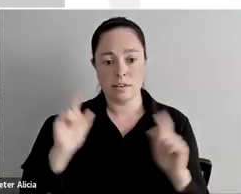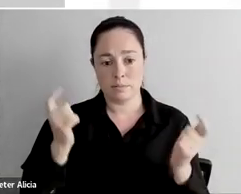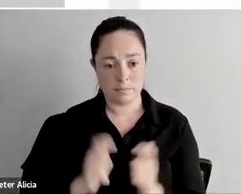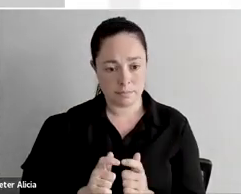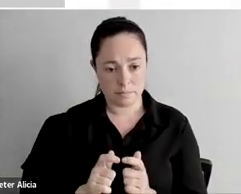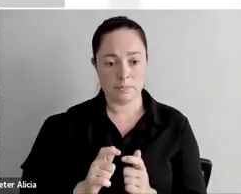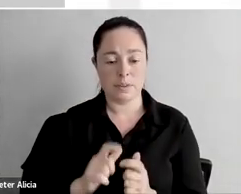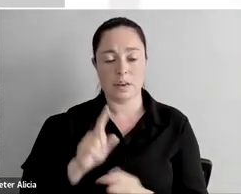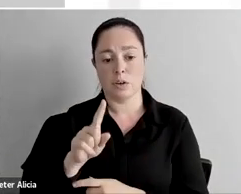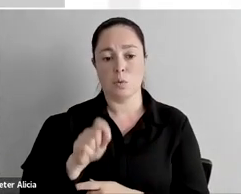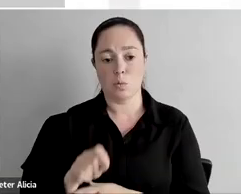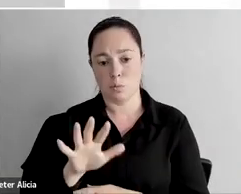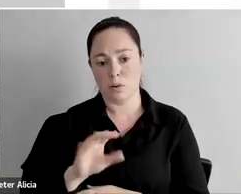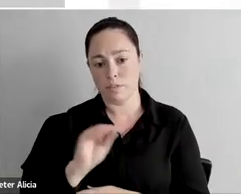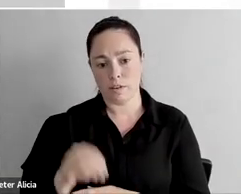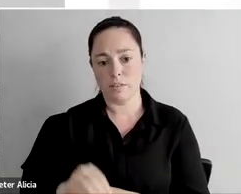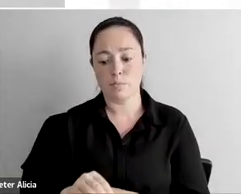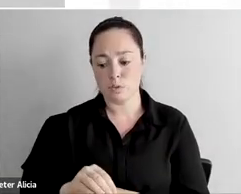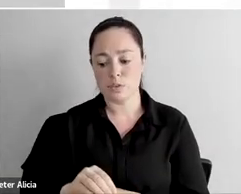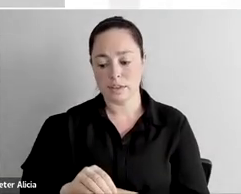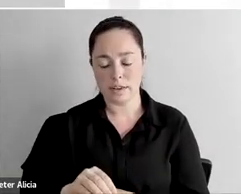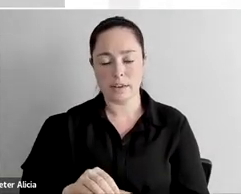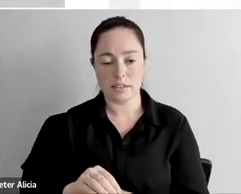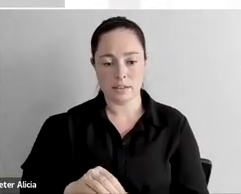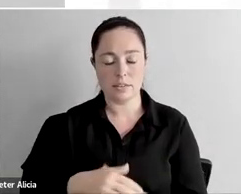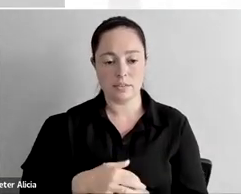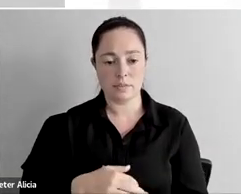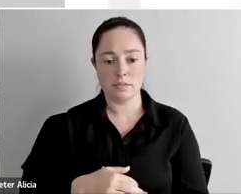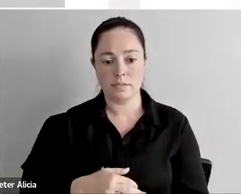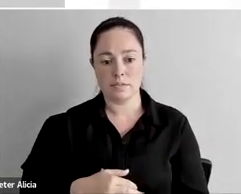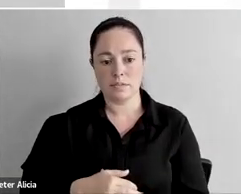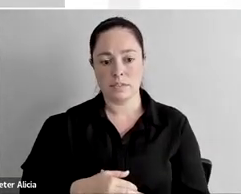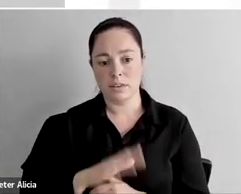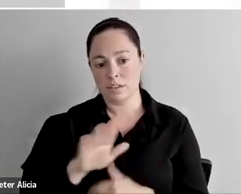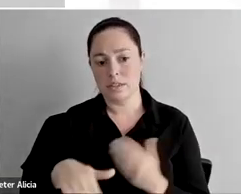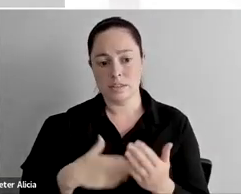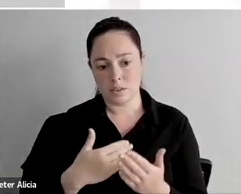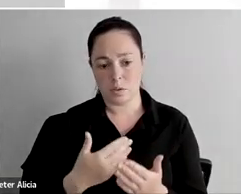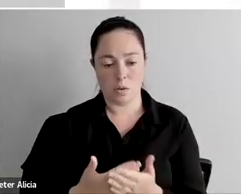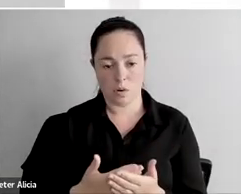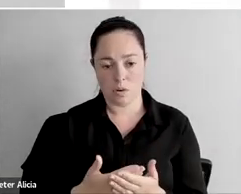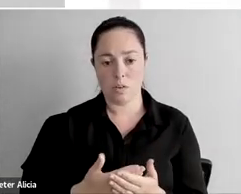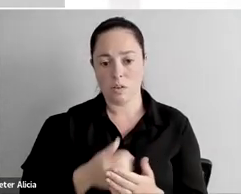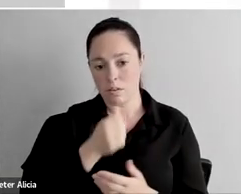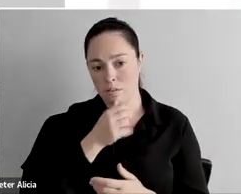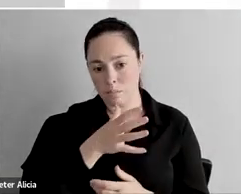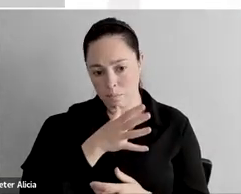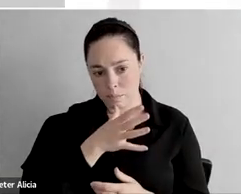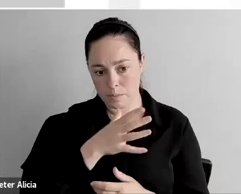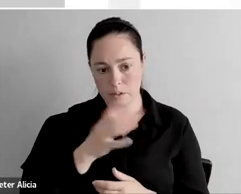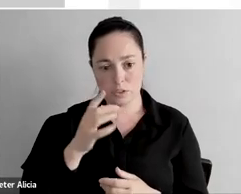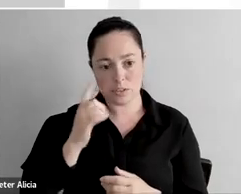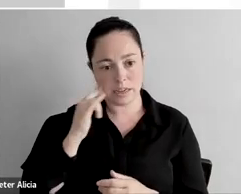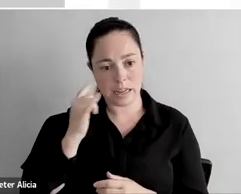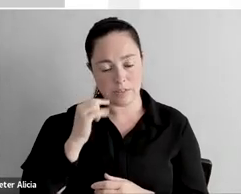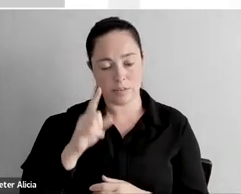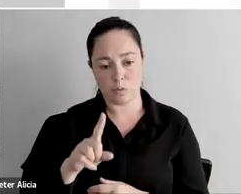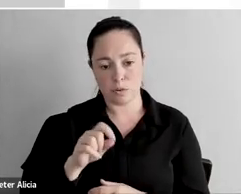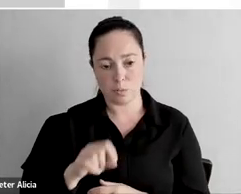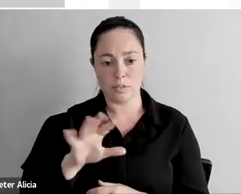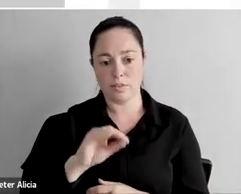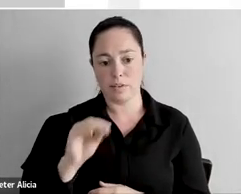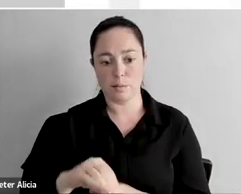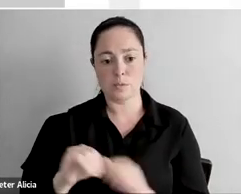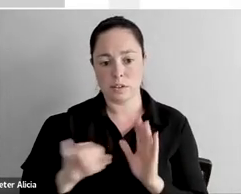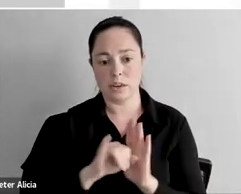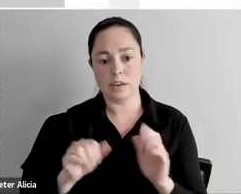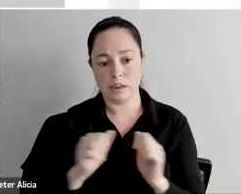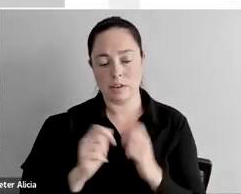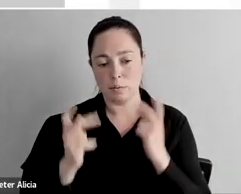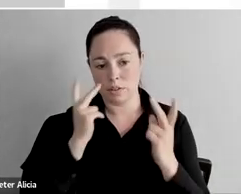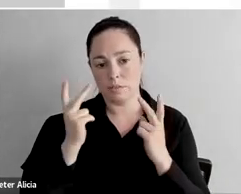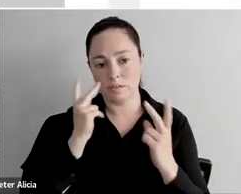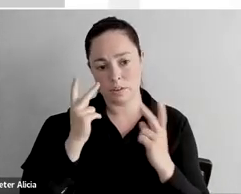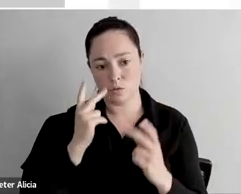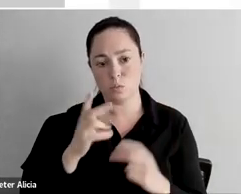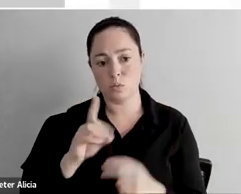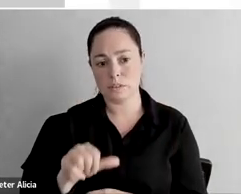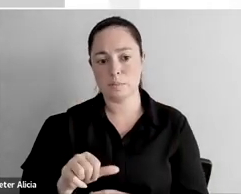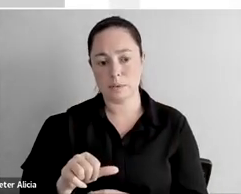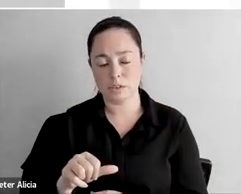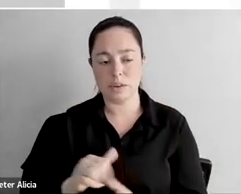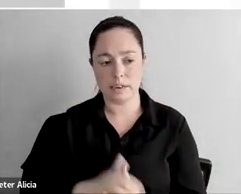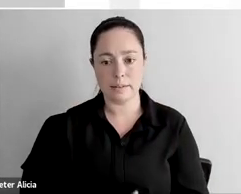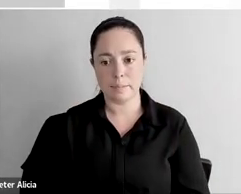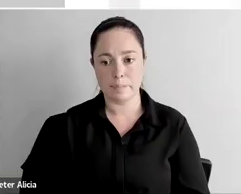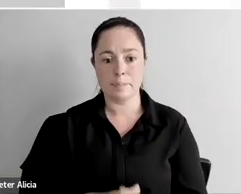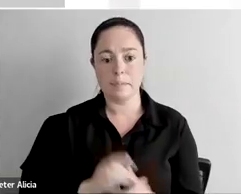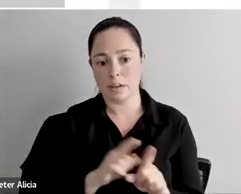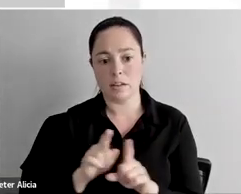1.5% of all mothers in California are Hispanic and